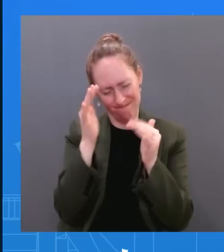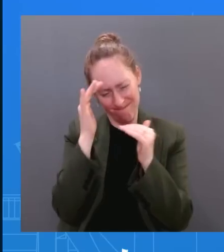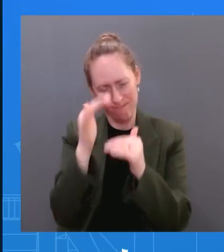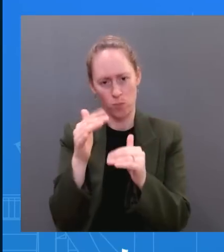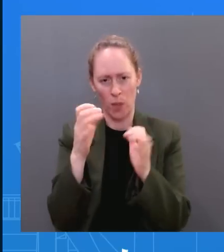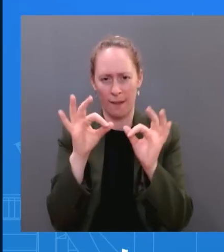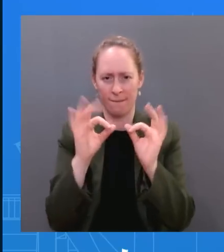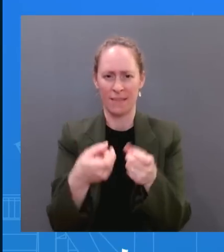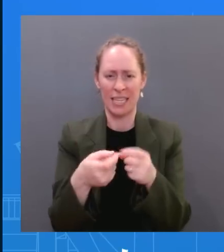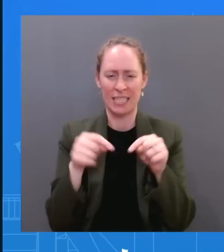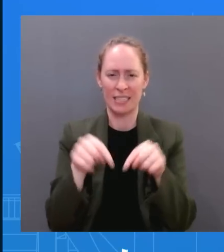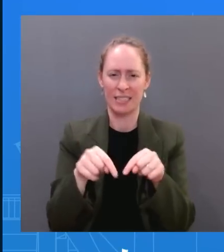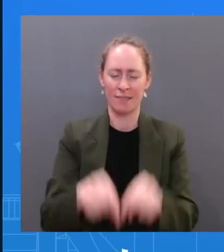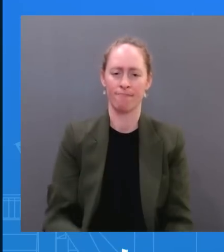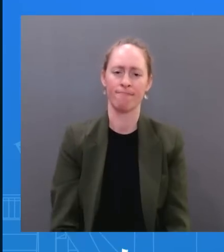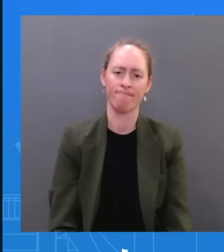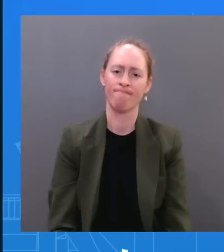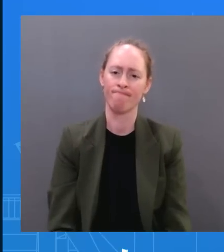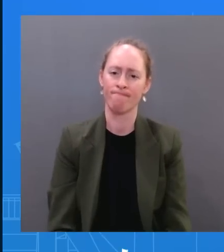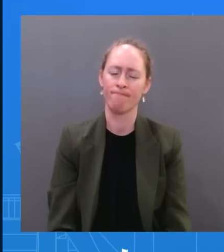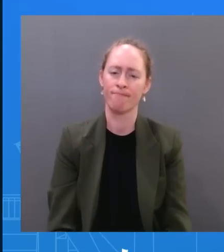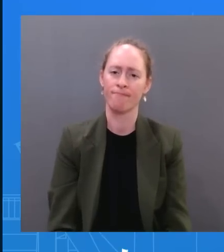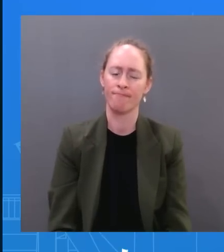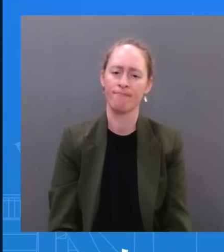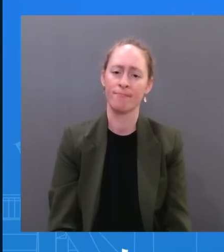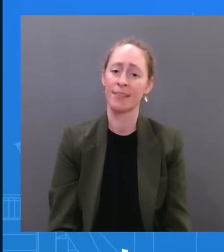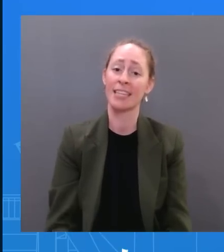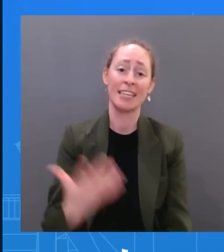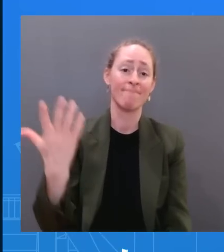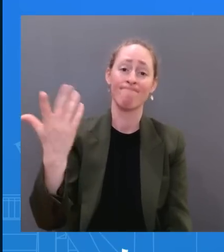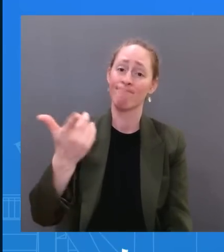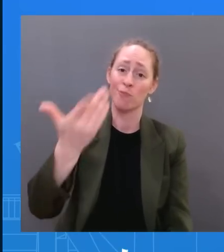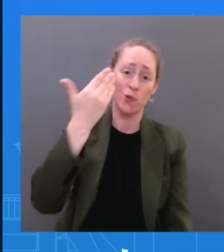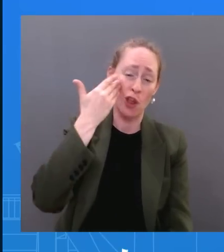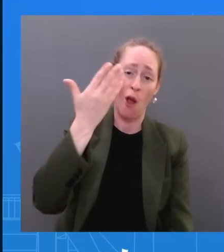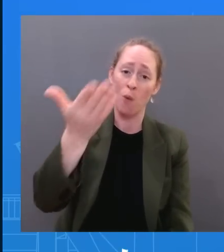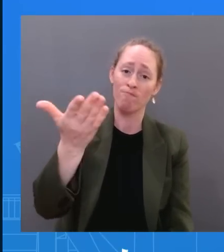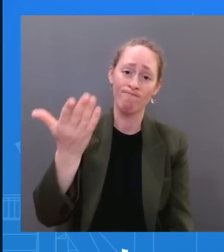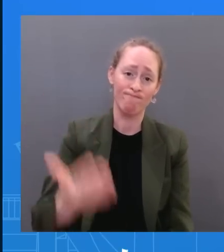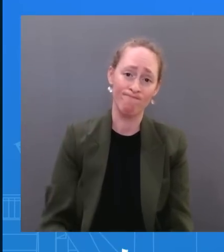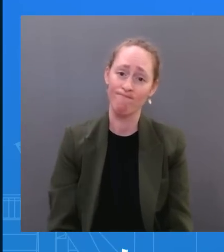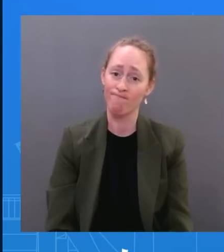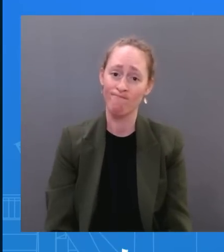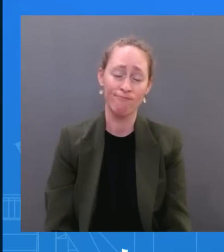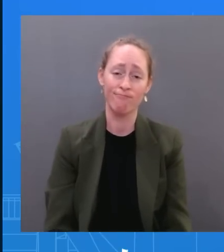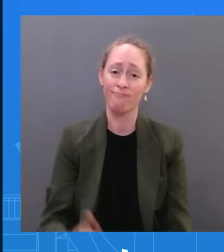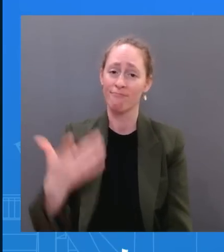And so, you know, we've seen the gas prices go down. We believe that that is going to continue --